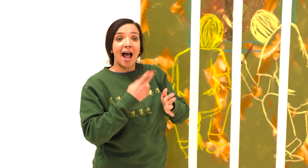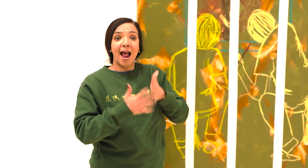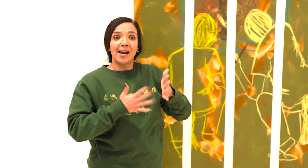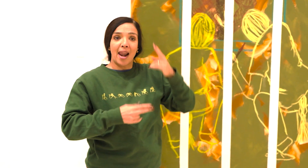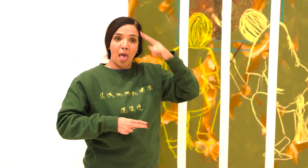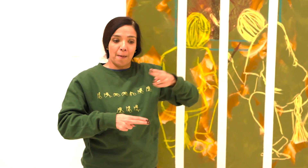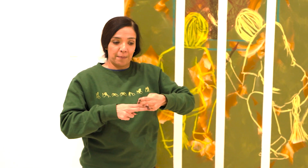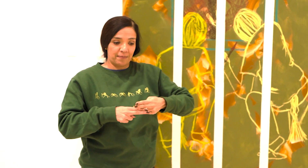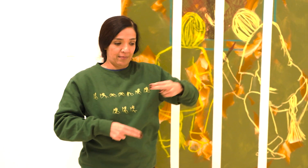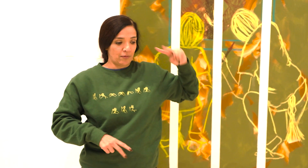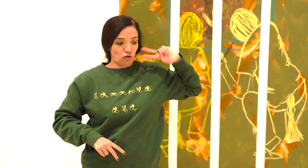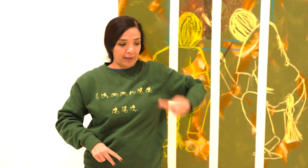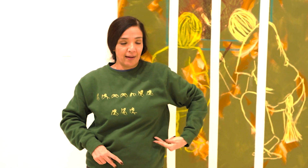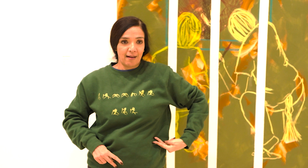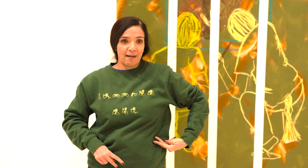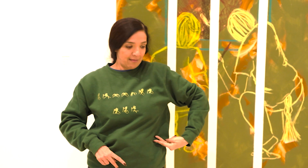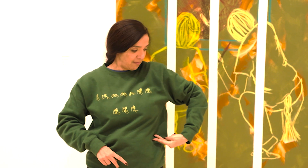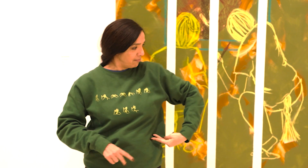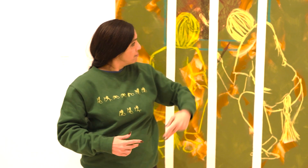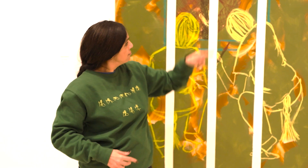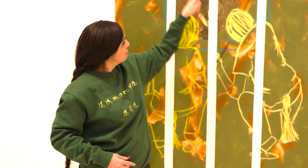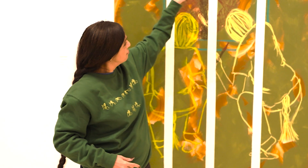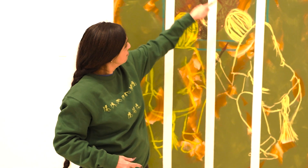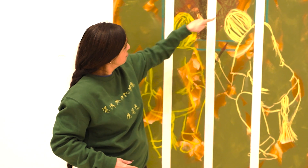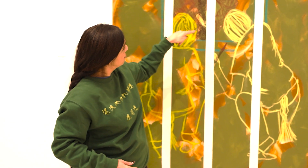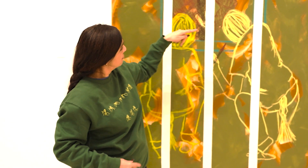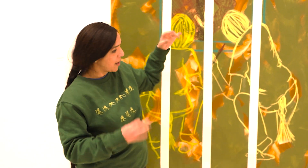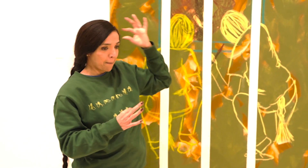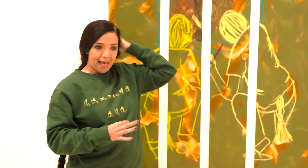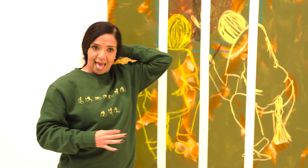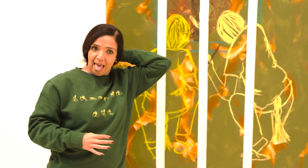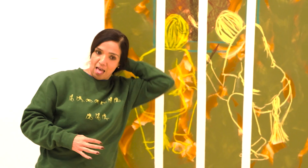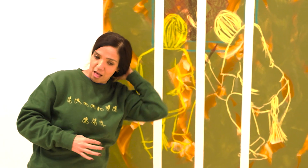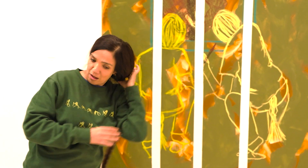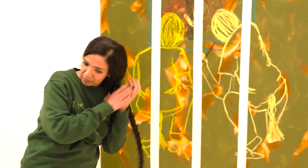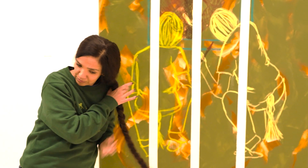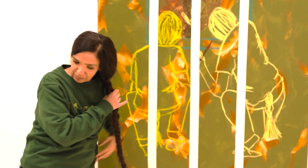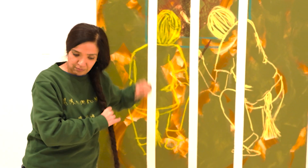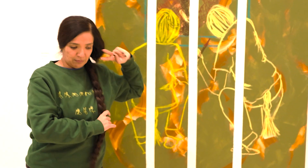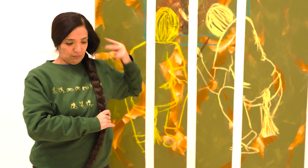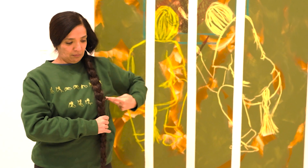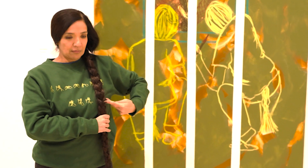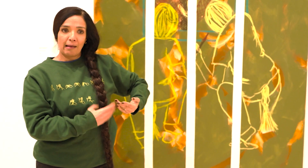my sign name, as I said before, is Rubbena. So, I've shown my hair in that,